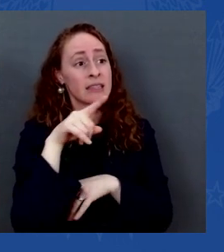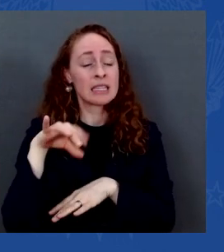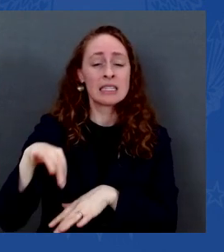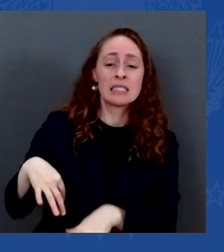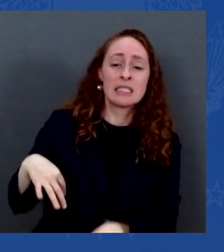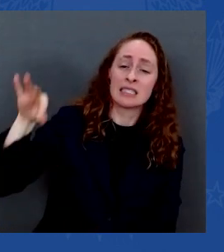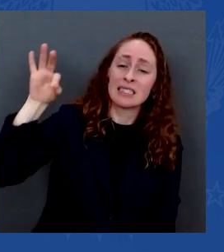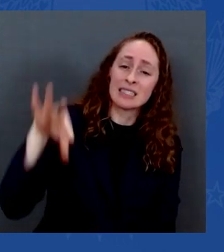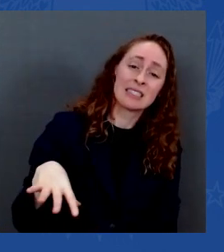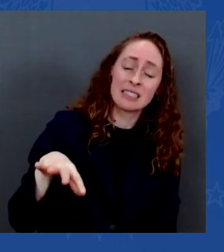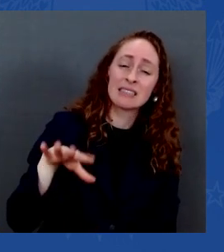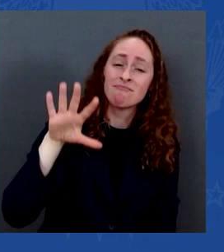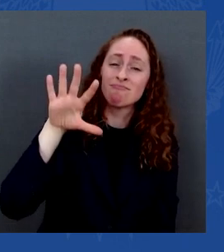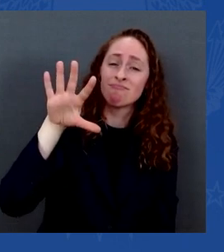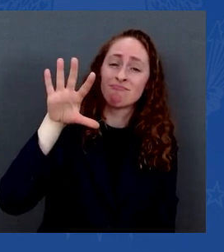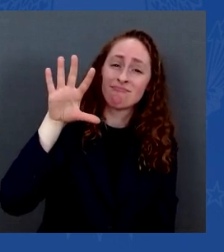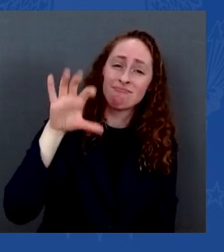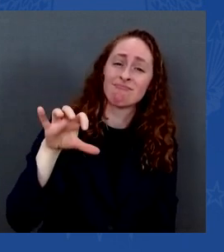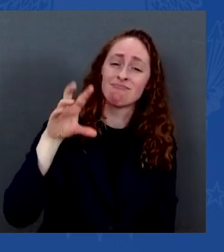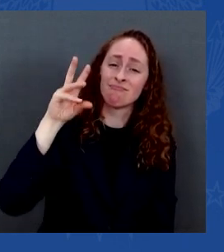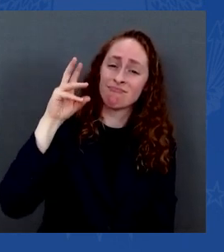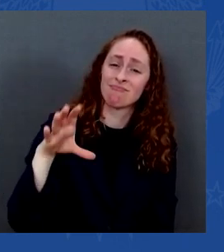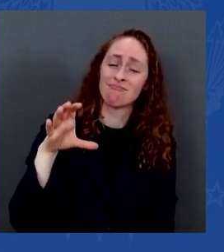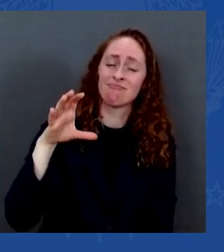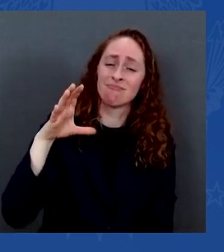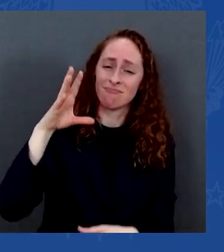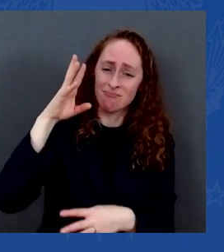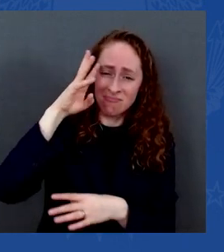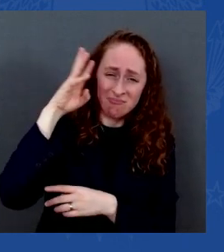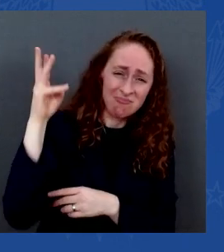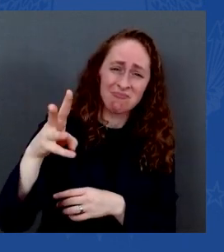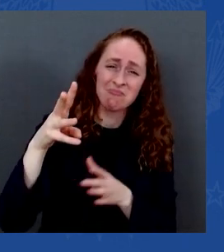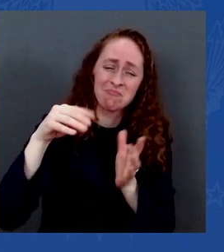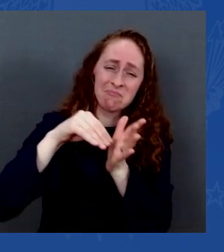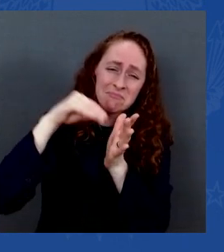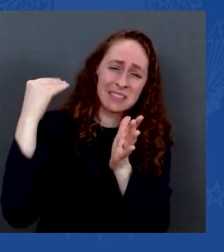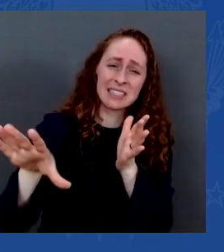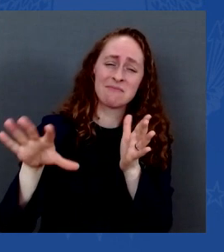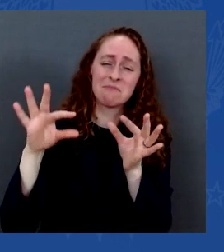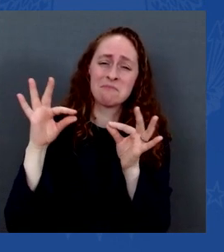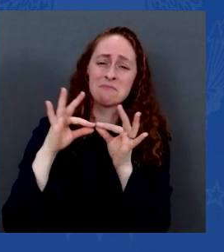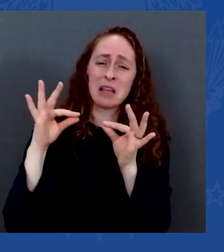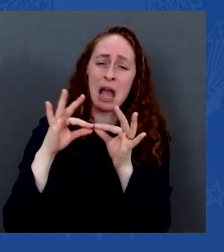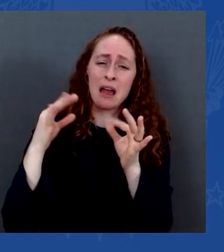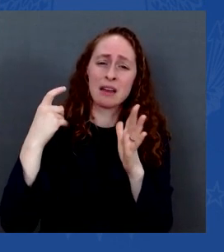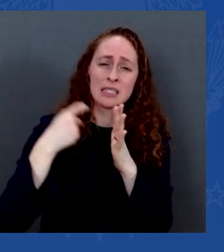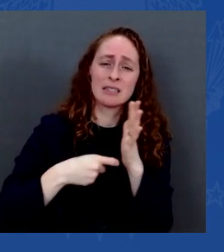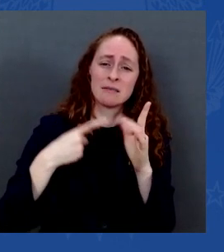What do you do if you're a mom and a dad working with minimum wage, busting your neck,